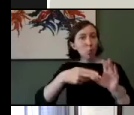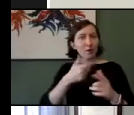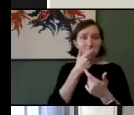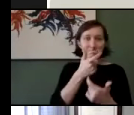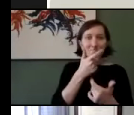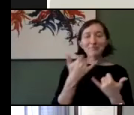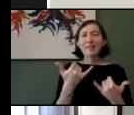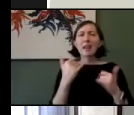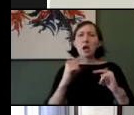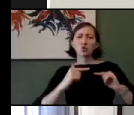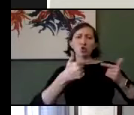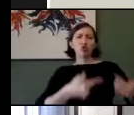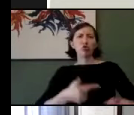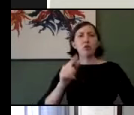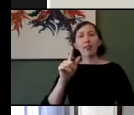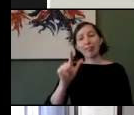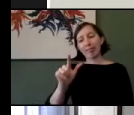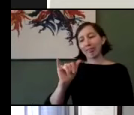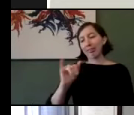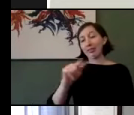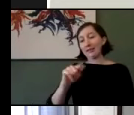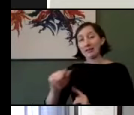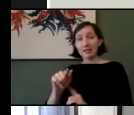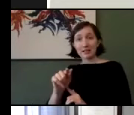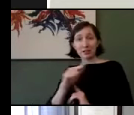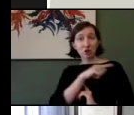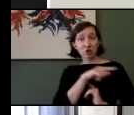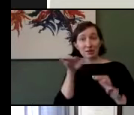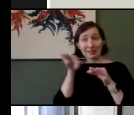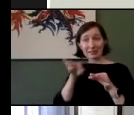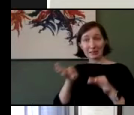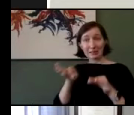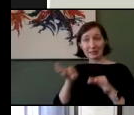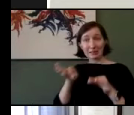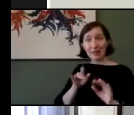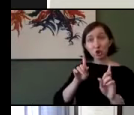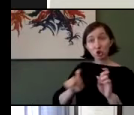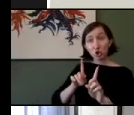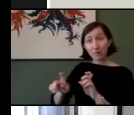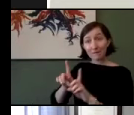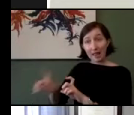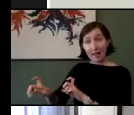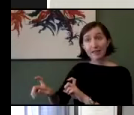so she can give you survey information and then we'll move forward.